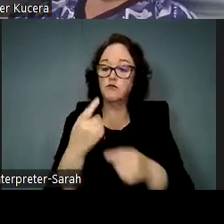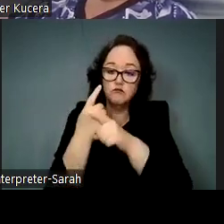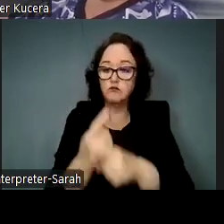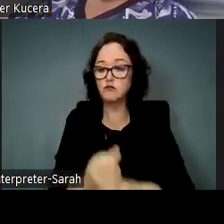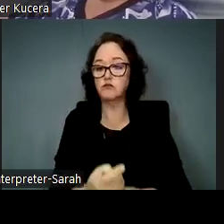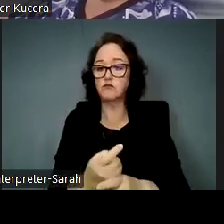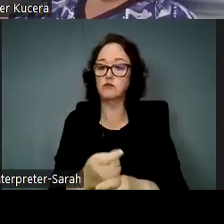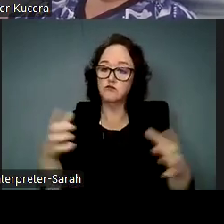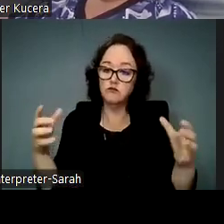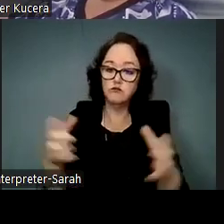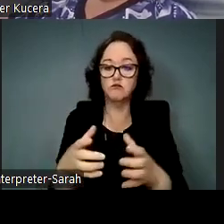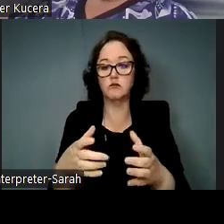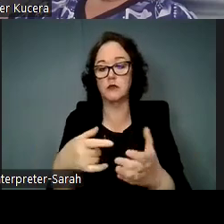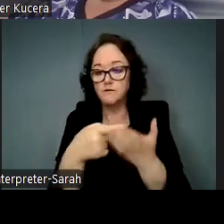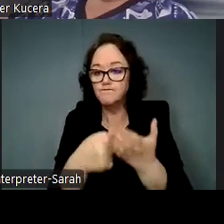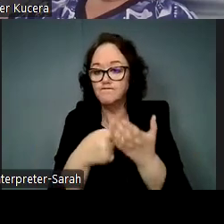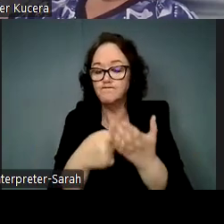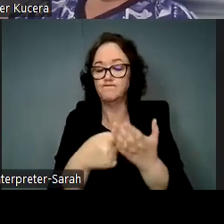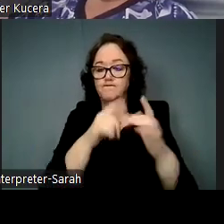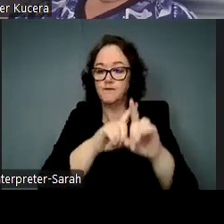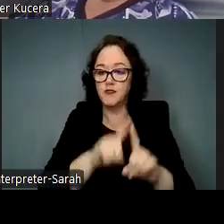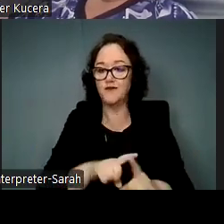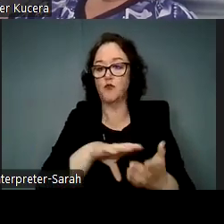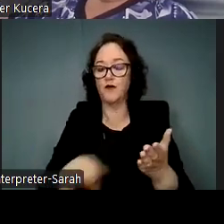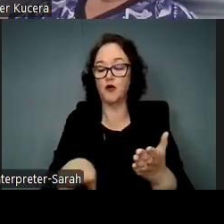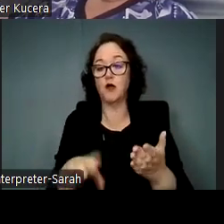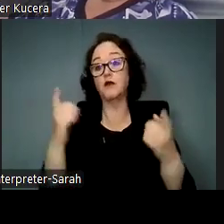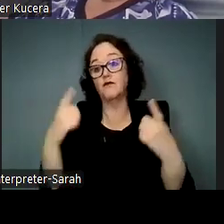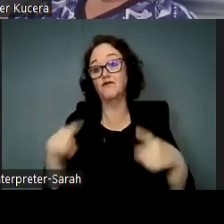different waivers, and we finally came up with documents